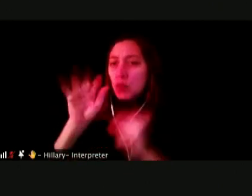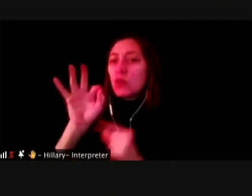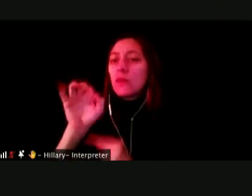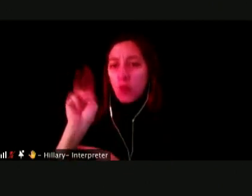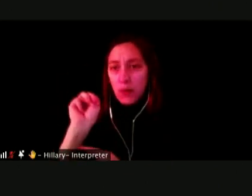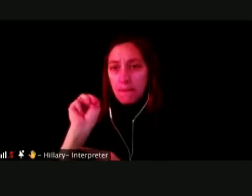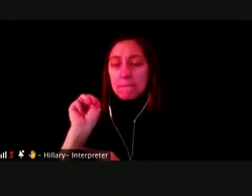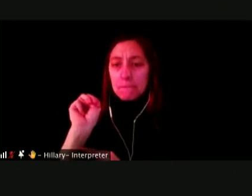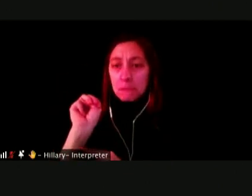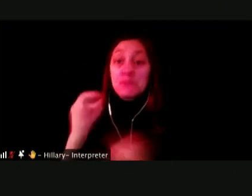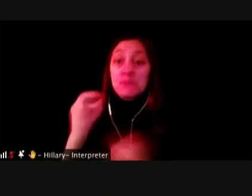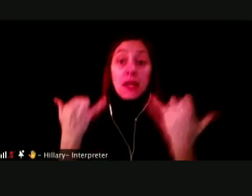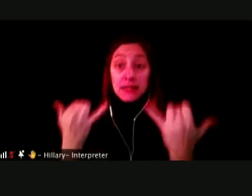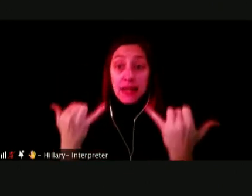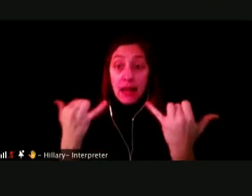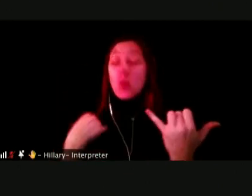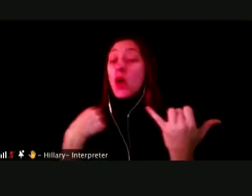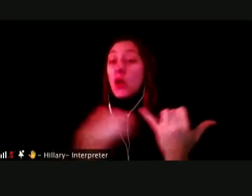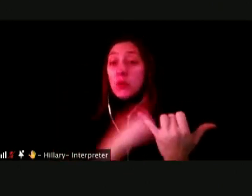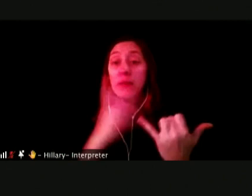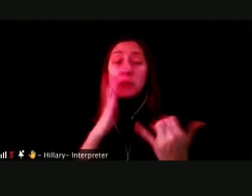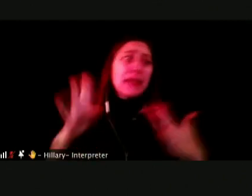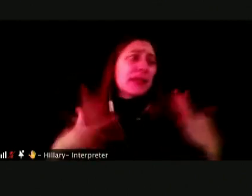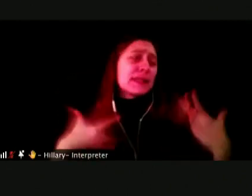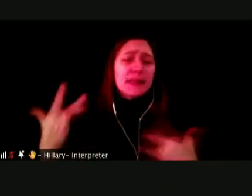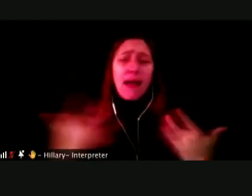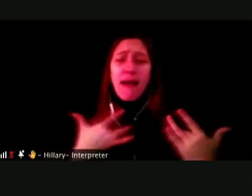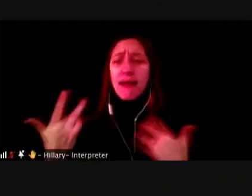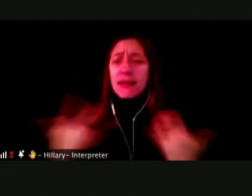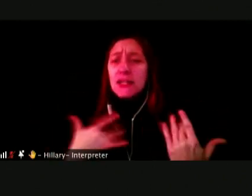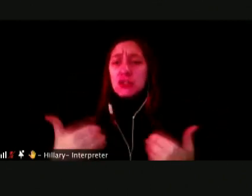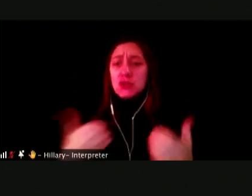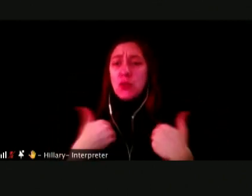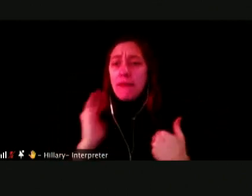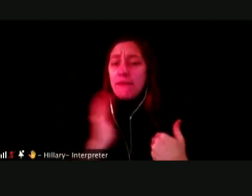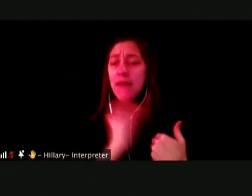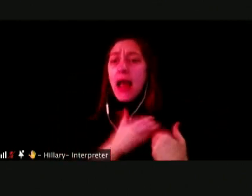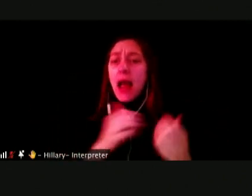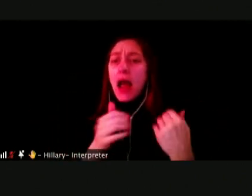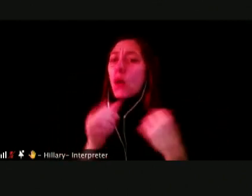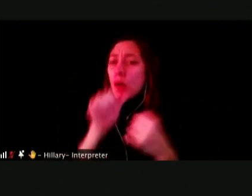NOW, WE ARE EXCITED TO HAVE OUR ASSOCIATE SUPERINTENDENT, MS.